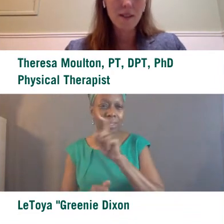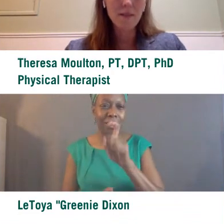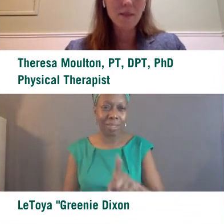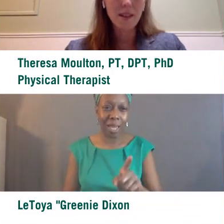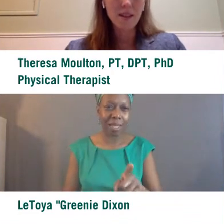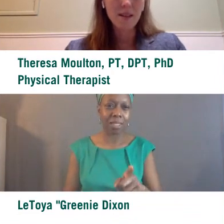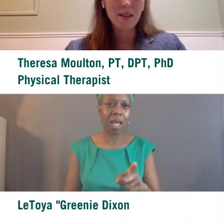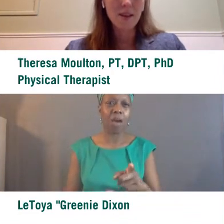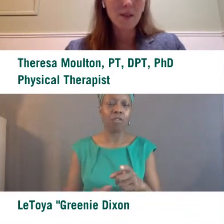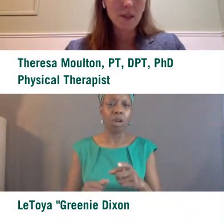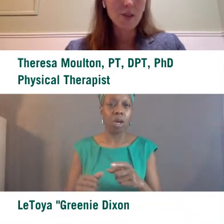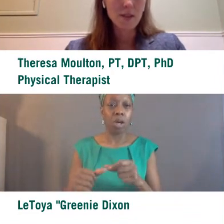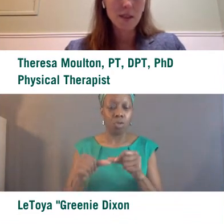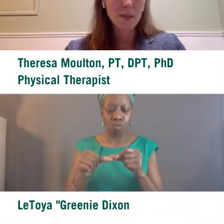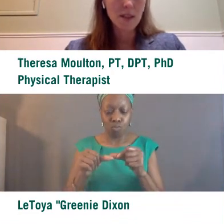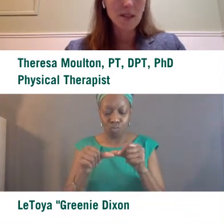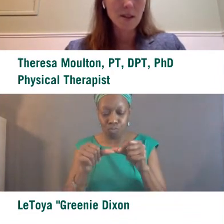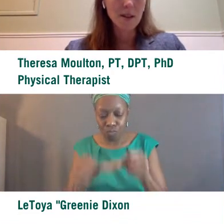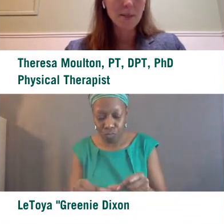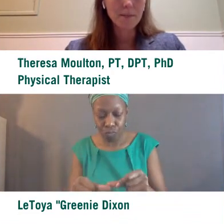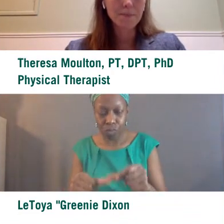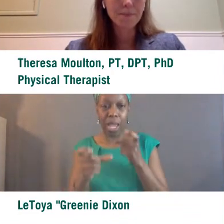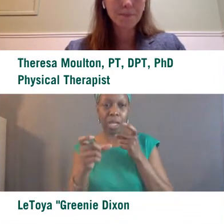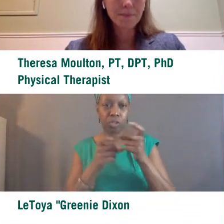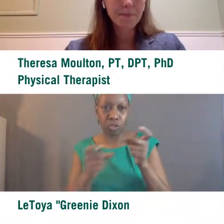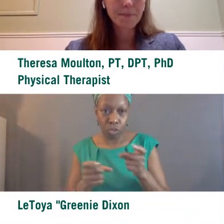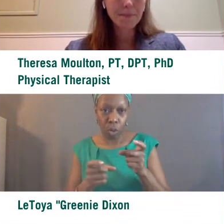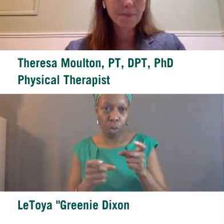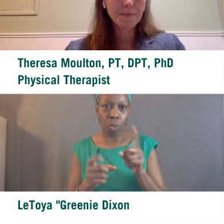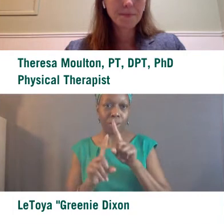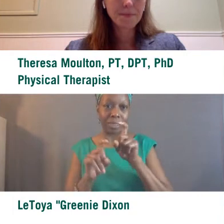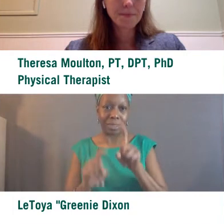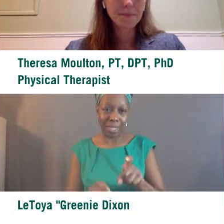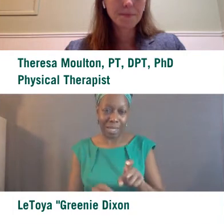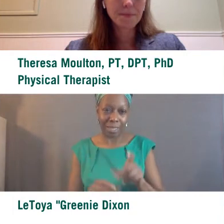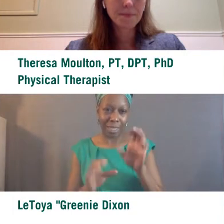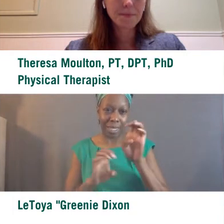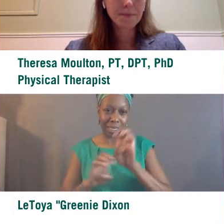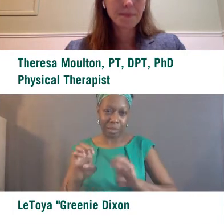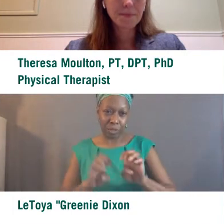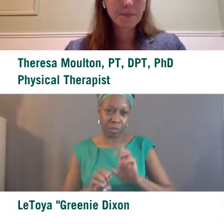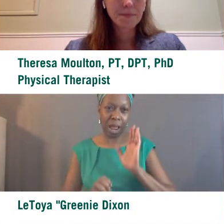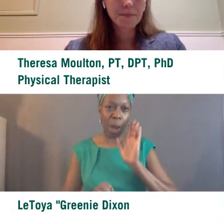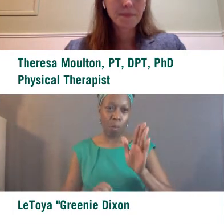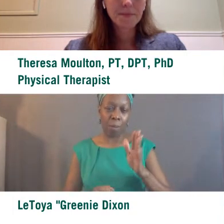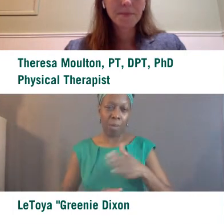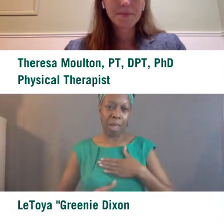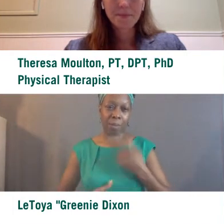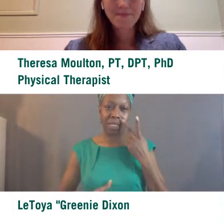in the interventions I'd be considering. Well, I just wanna say thank you again